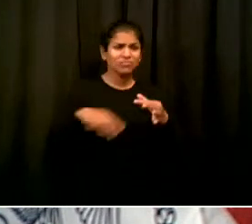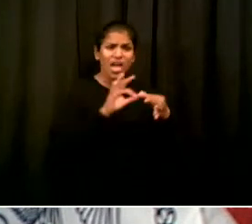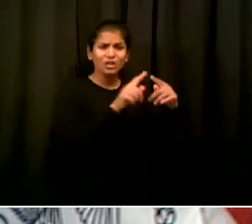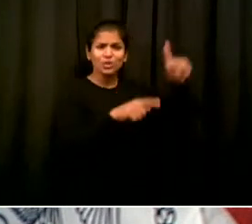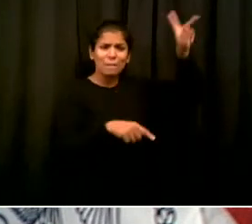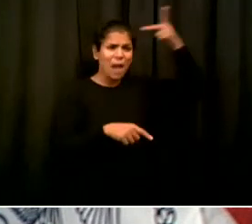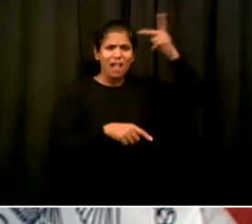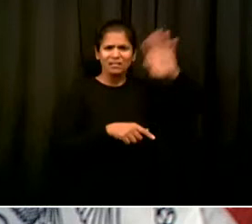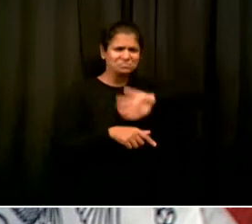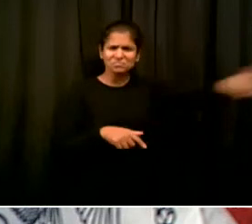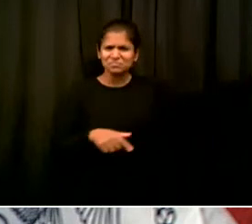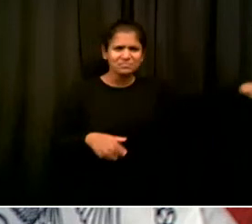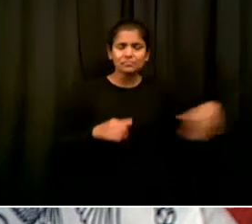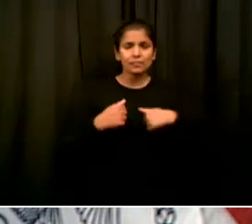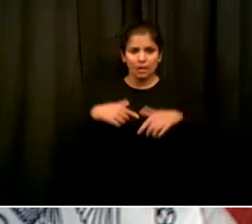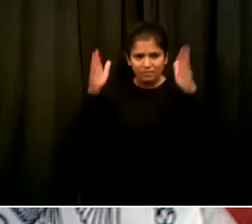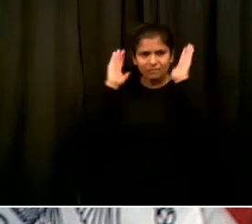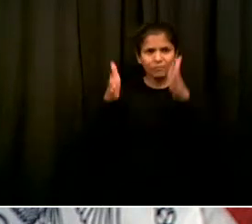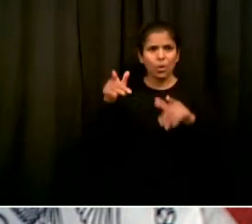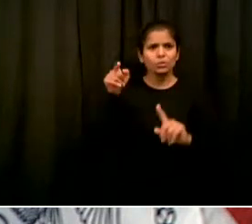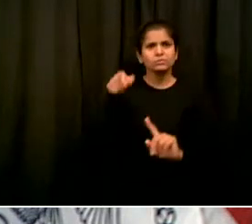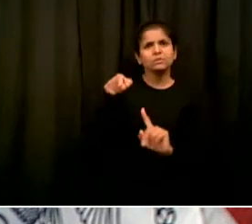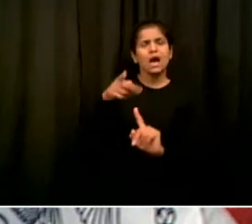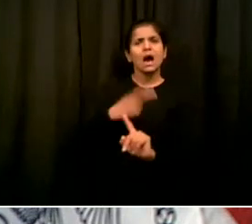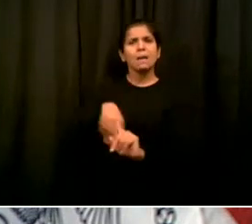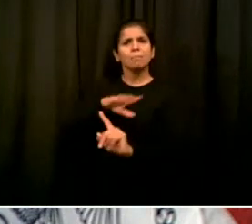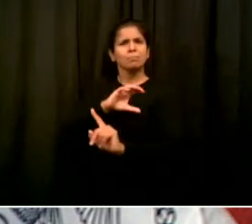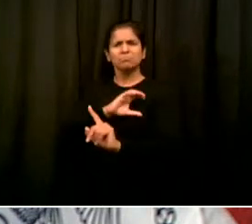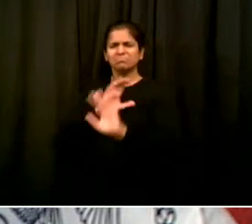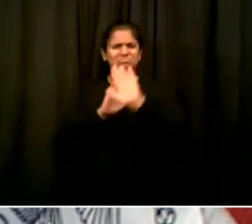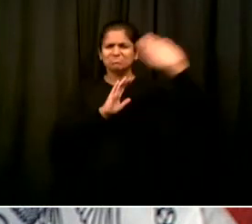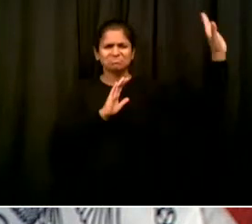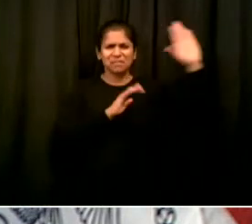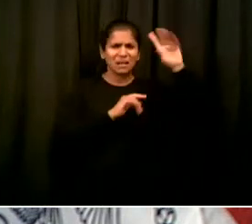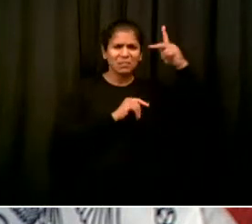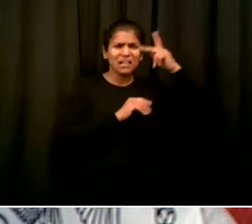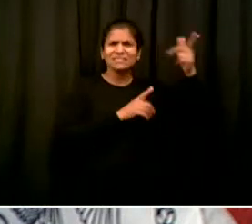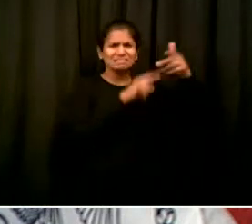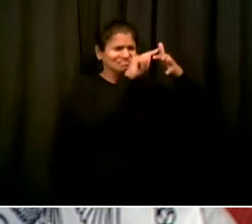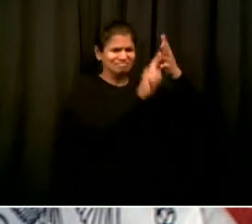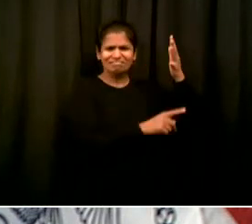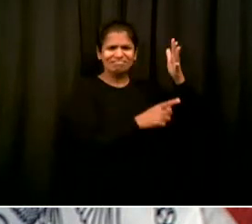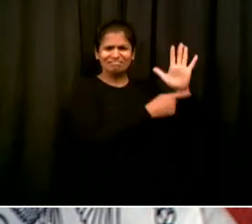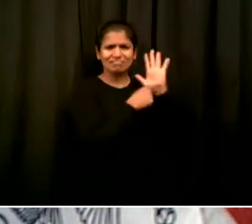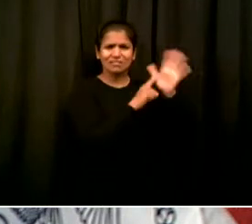I REALLY THINK THEY AARE VEVEY R DIFFERENT THINGS. SO WE'LL SHOW YOU HOW THE STANDARDS ARE